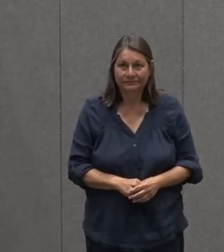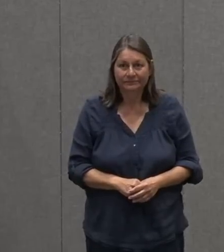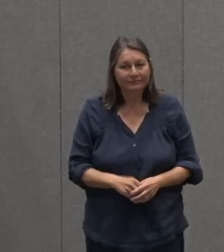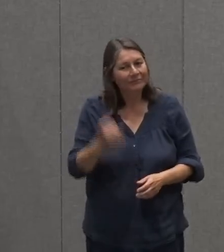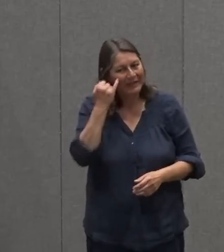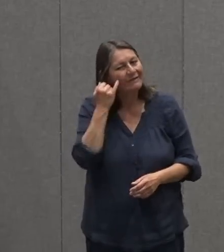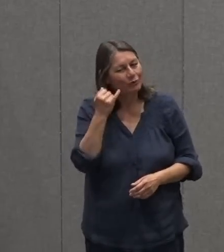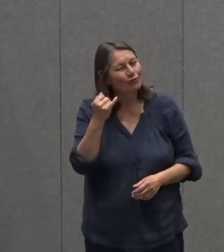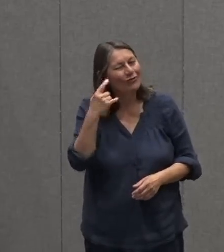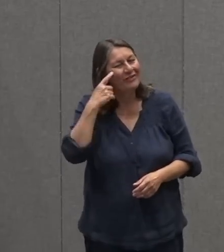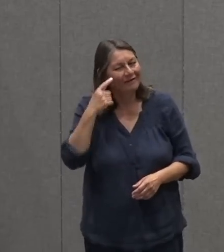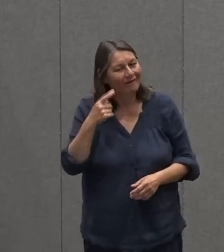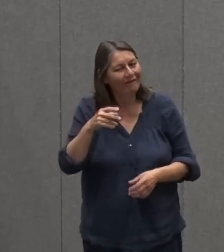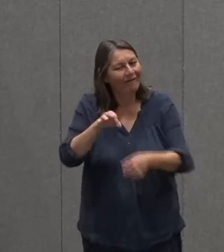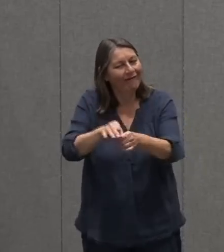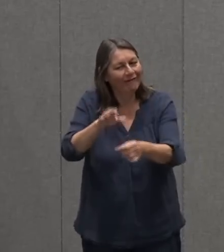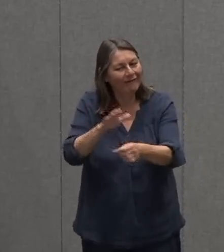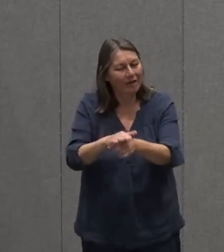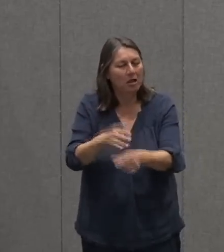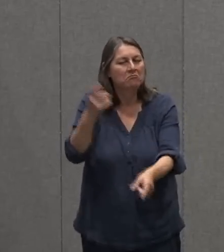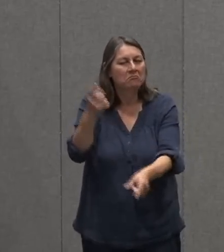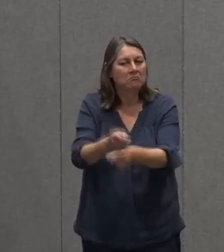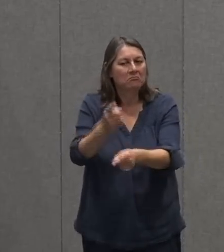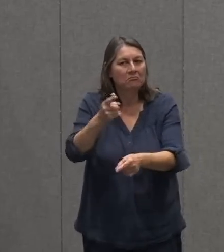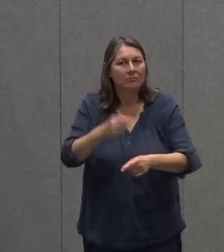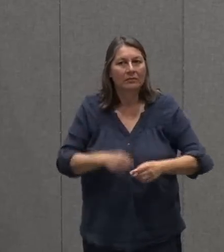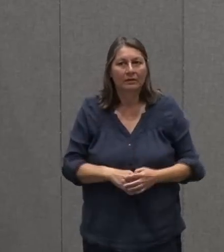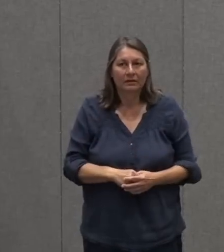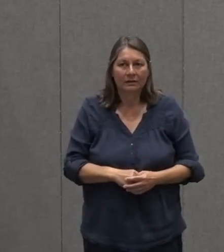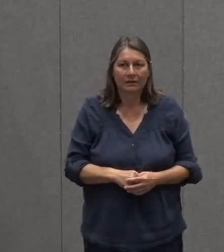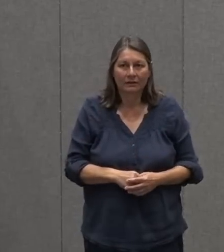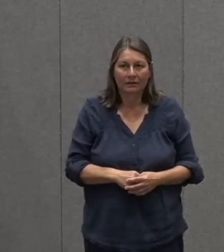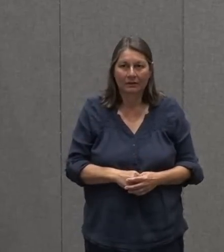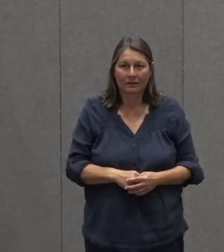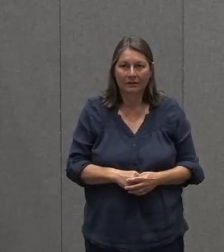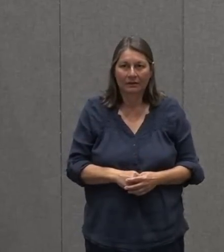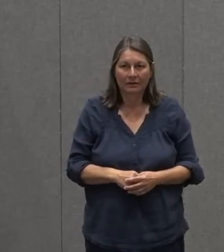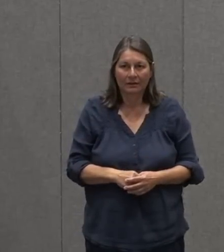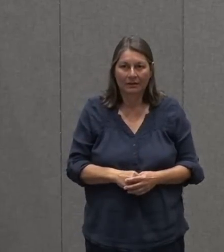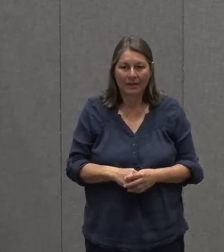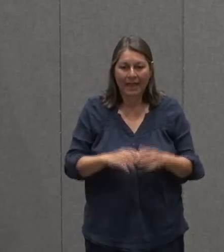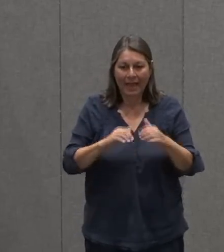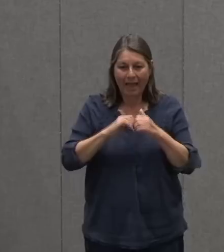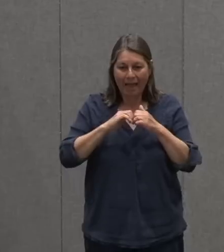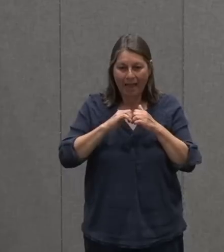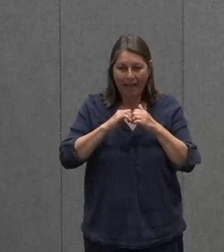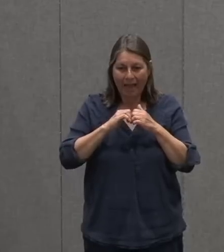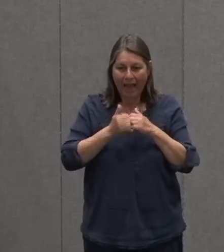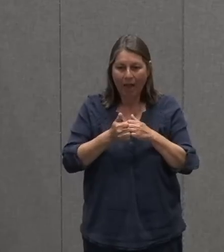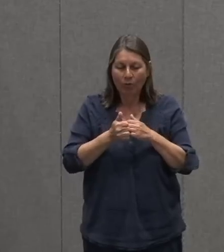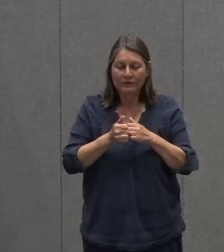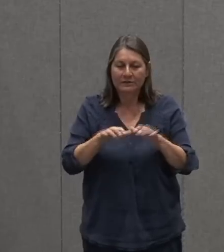it is soda. What's in there? How did it go from being still no bubbles,